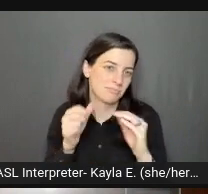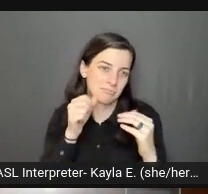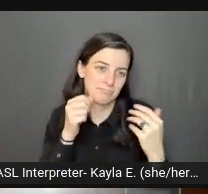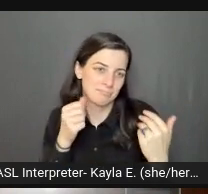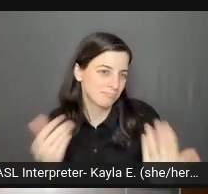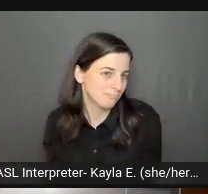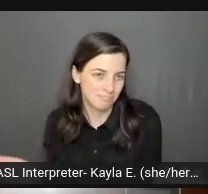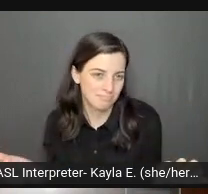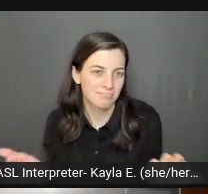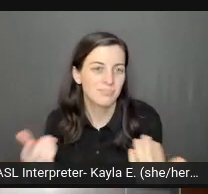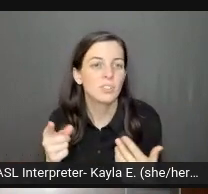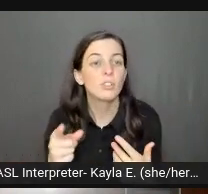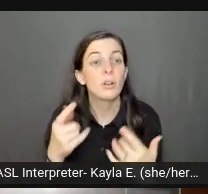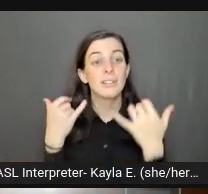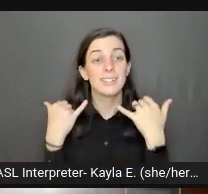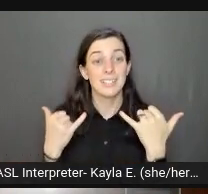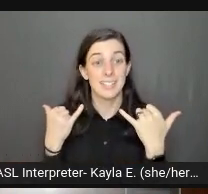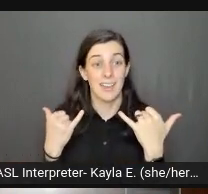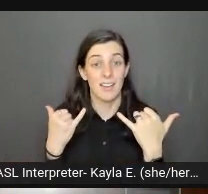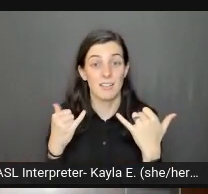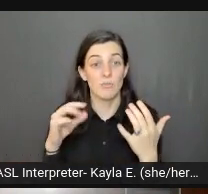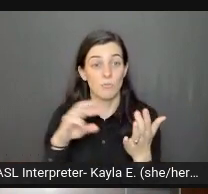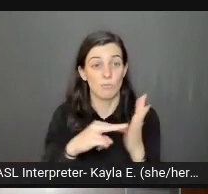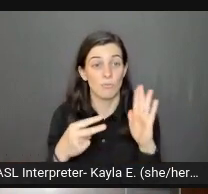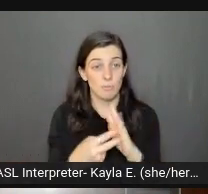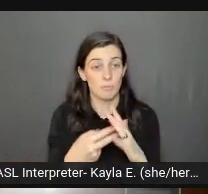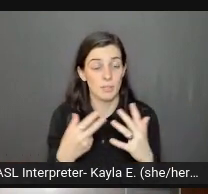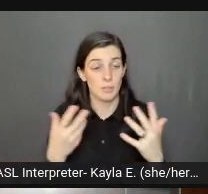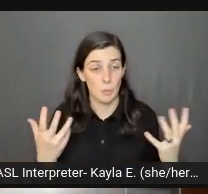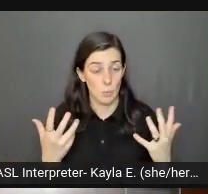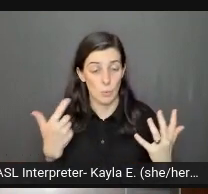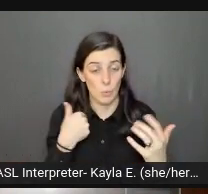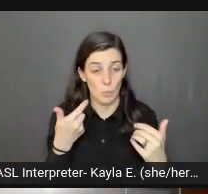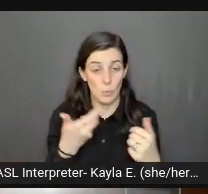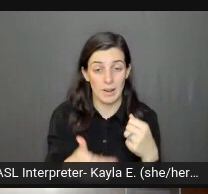Just for today's purpose, we are going to cover the web accessibility